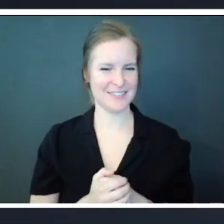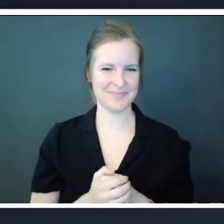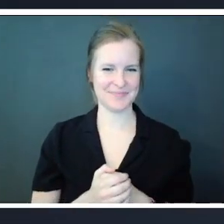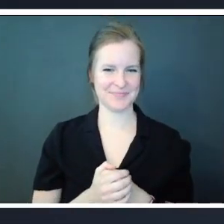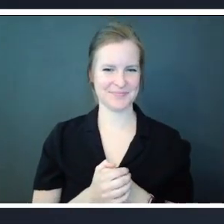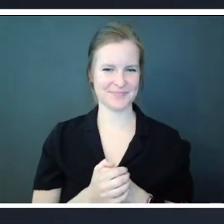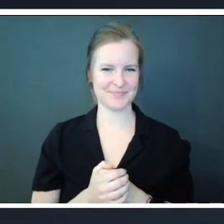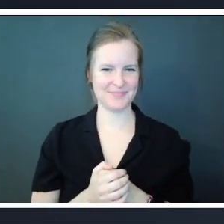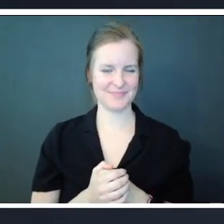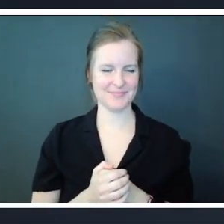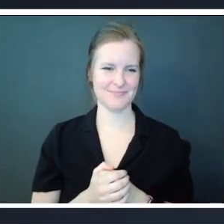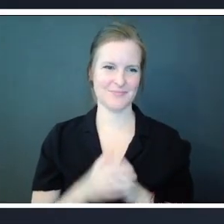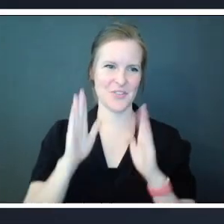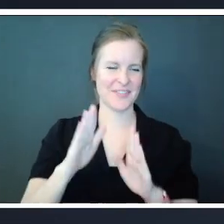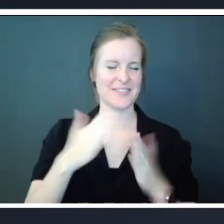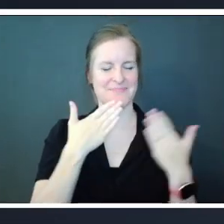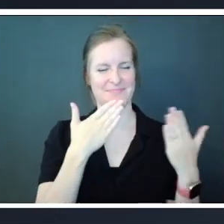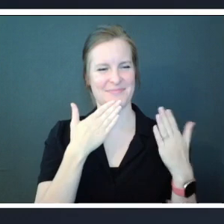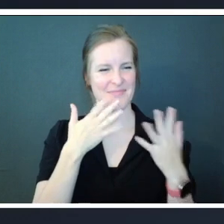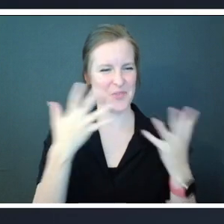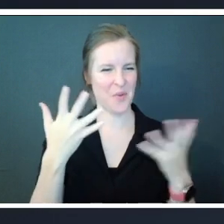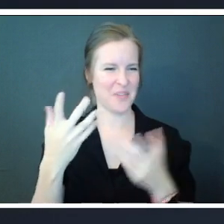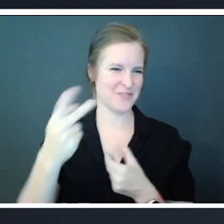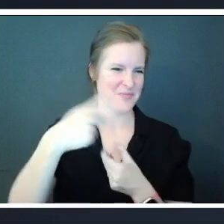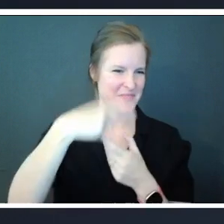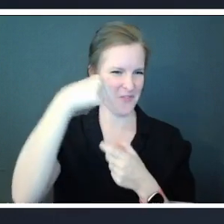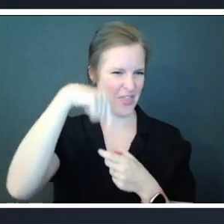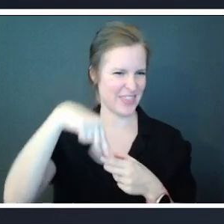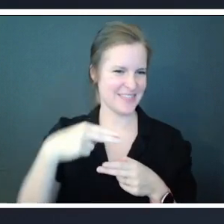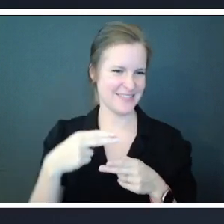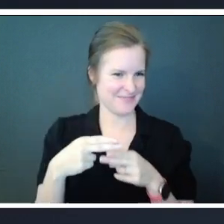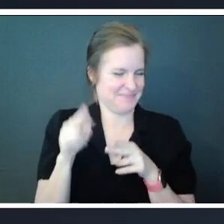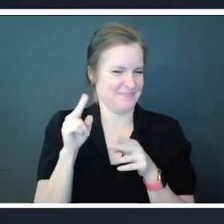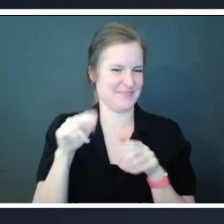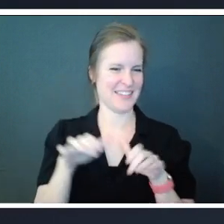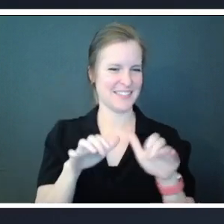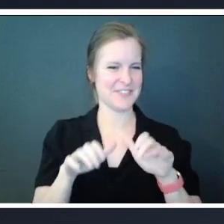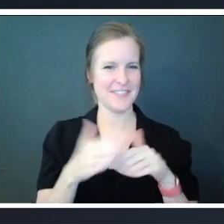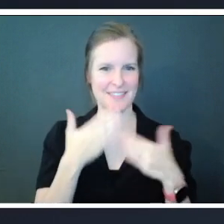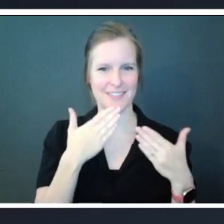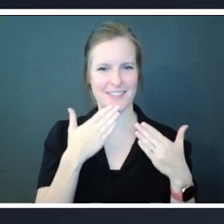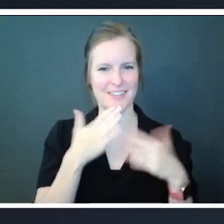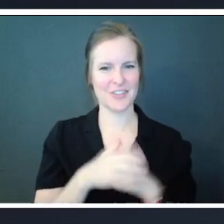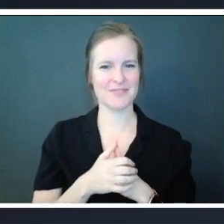thank you so much for participating in this quick activity with us. And if I can get you to change